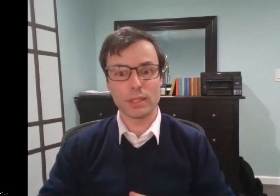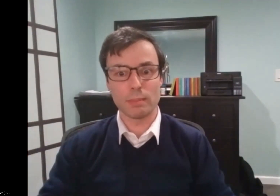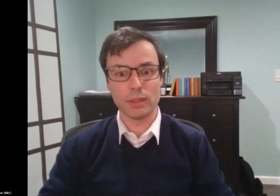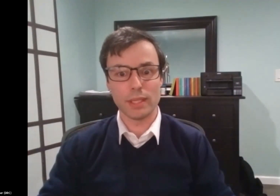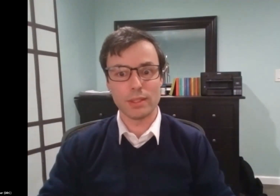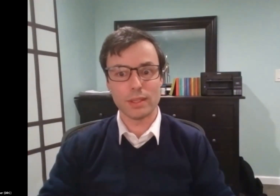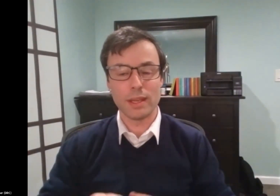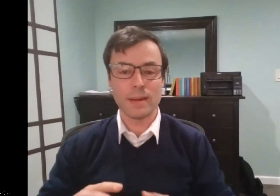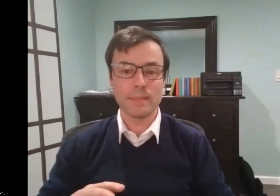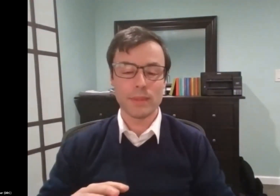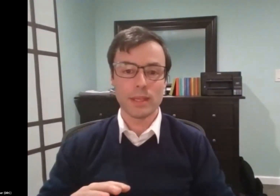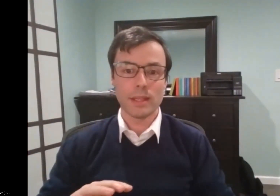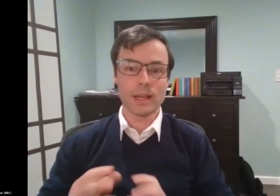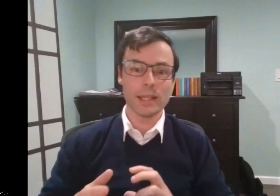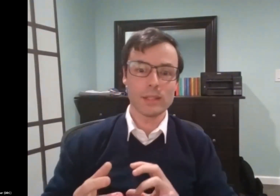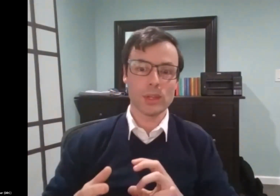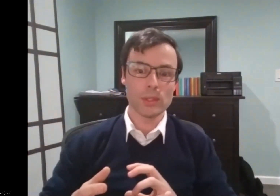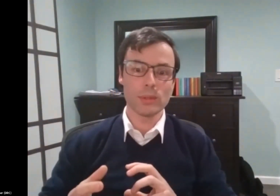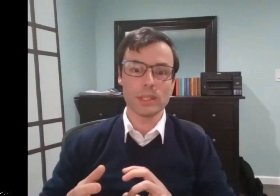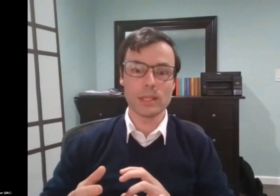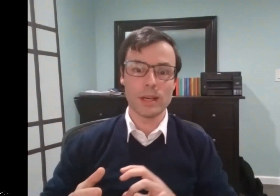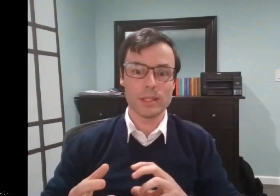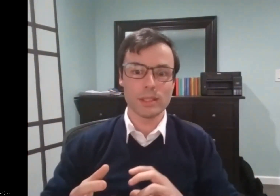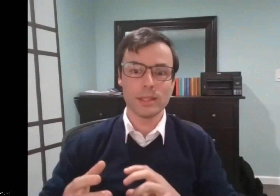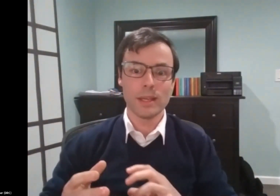non-discrimination laws and no reason like these visitation